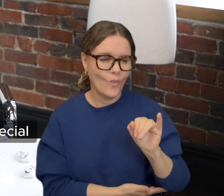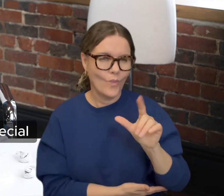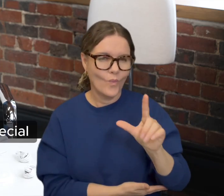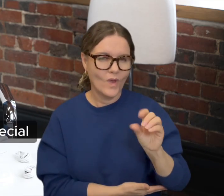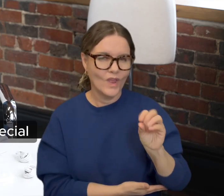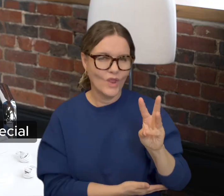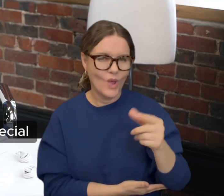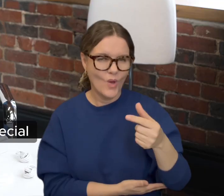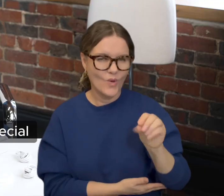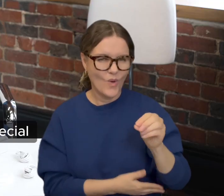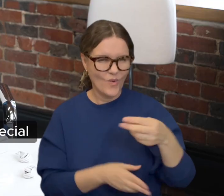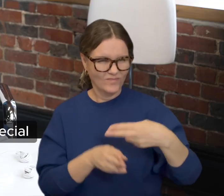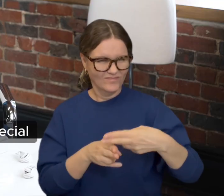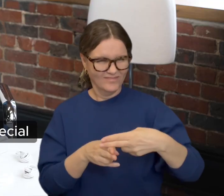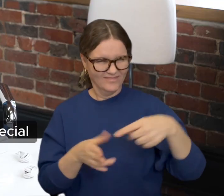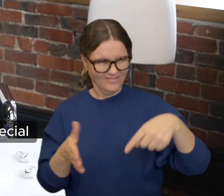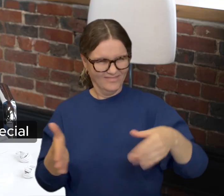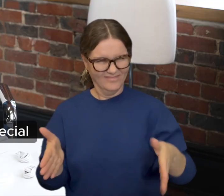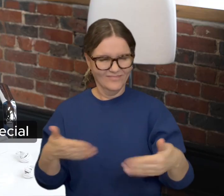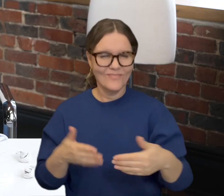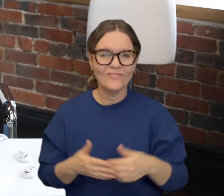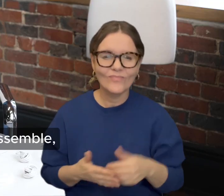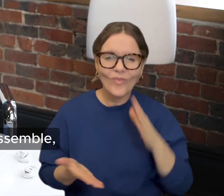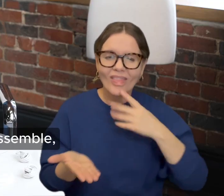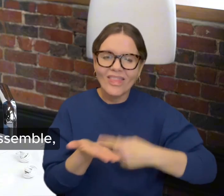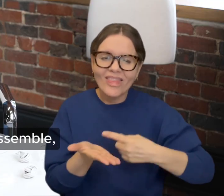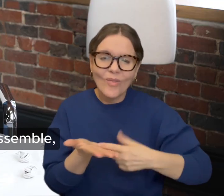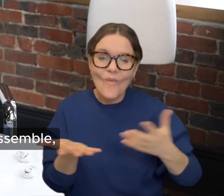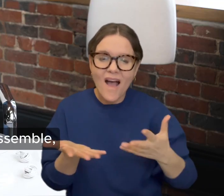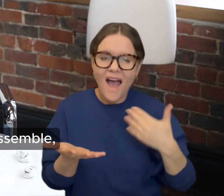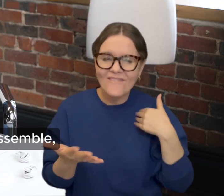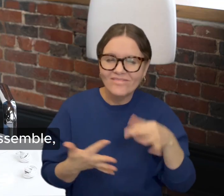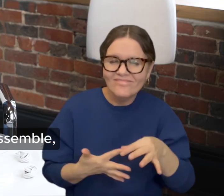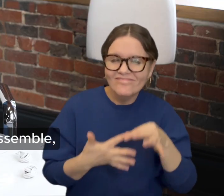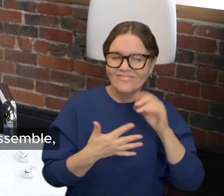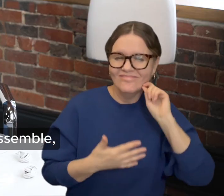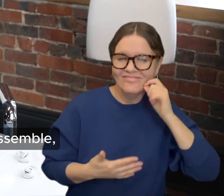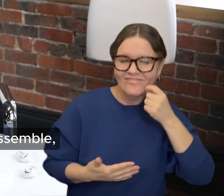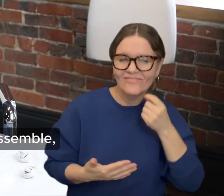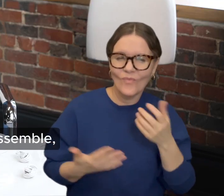we'll be talking about its special features what came in the box how to assemble